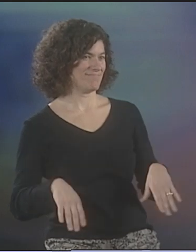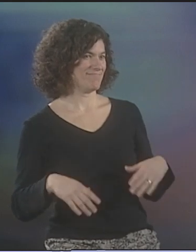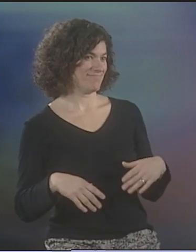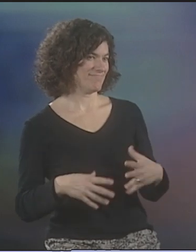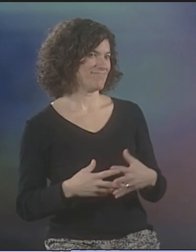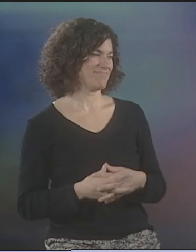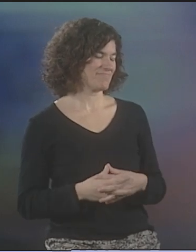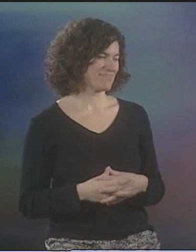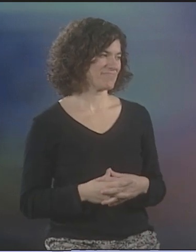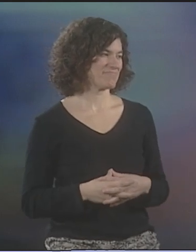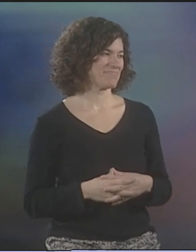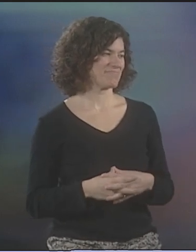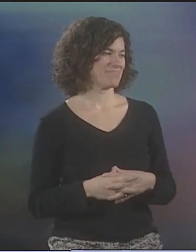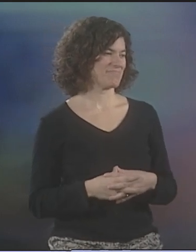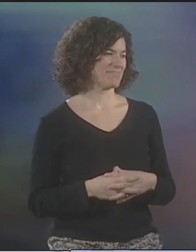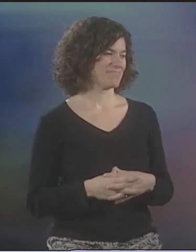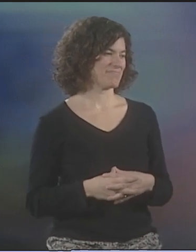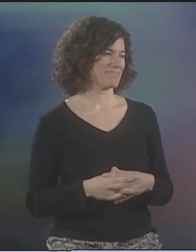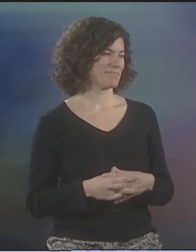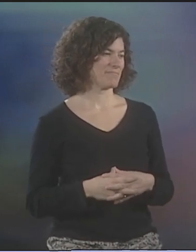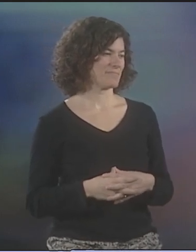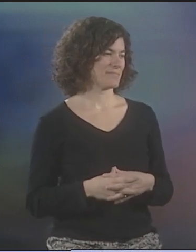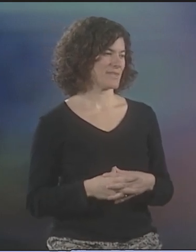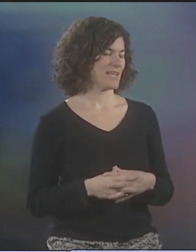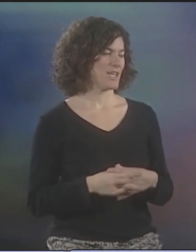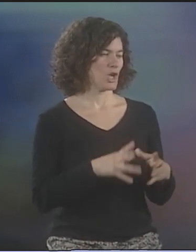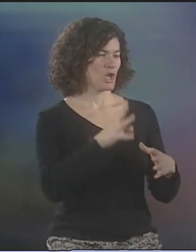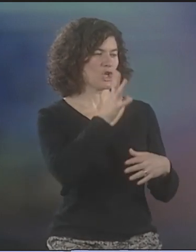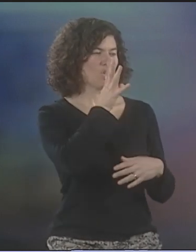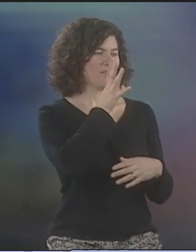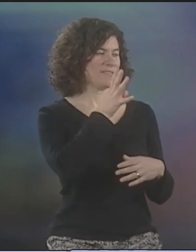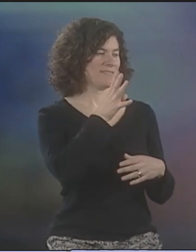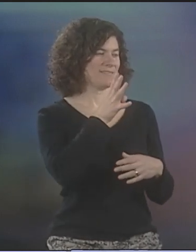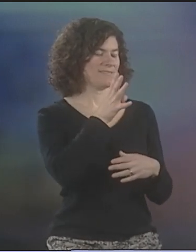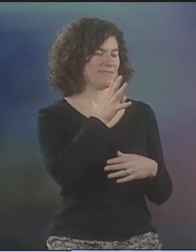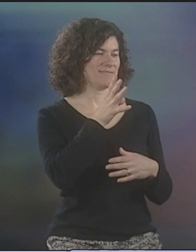TO BE ABLE TO SHOW THESE PROFOUND SENTIMENTS THAT WE HAVE WITHIN US.